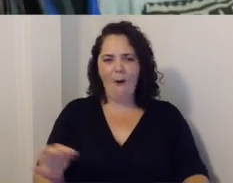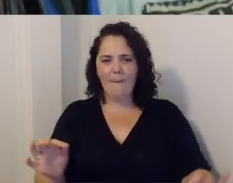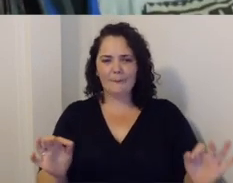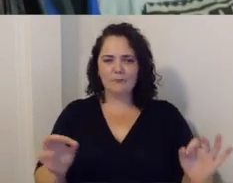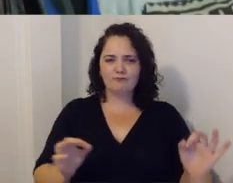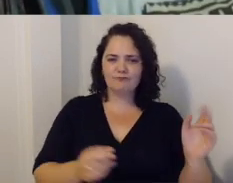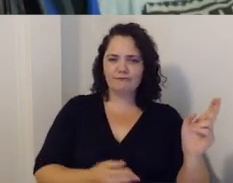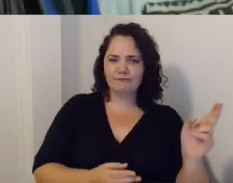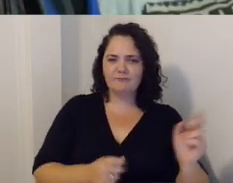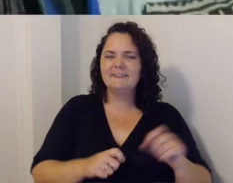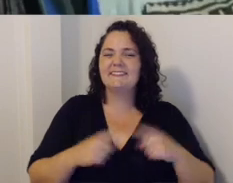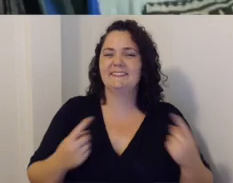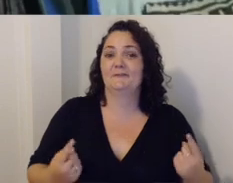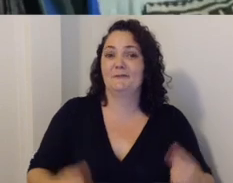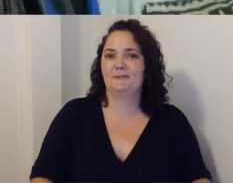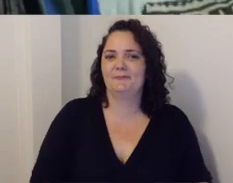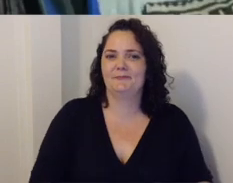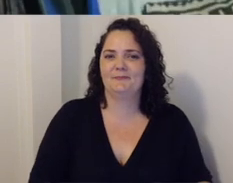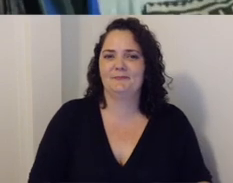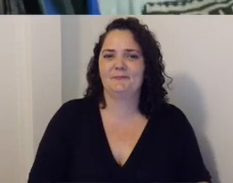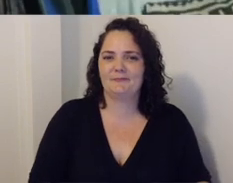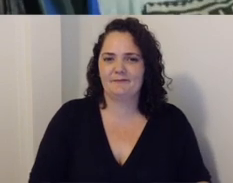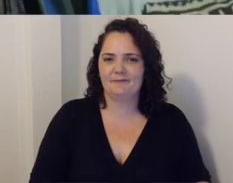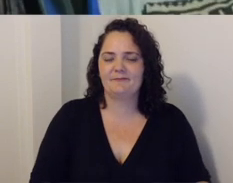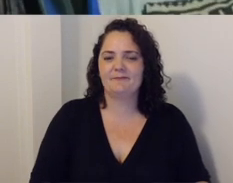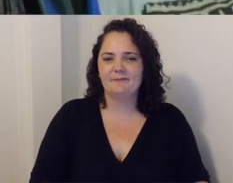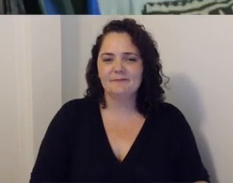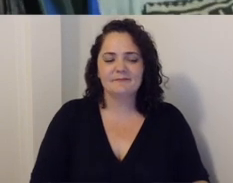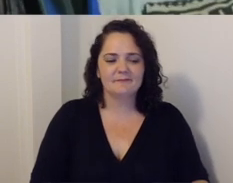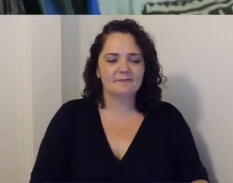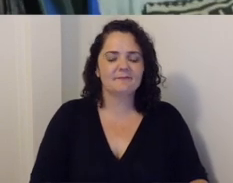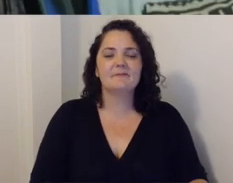to my desk when I prepare the my dry ground and I'm going to show you a little bit about how you